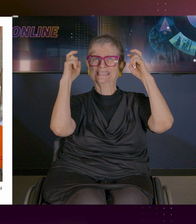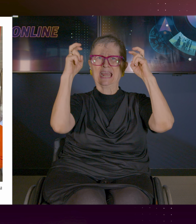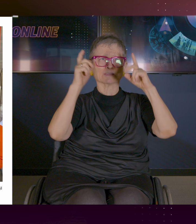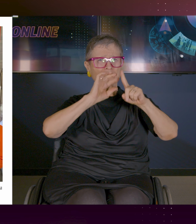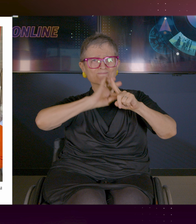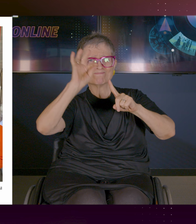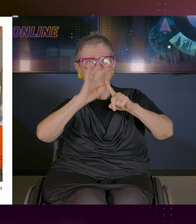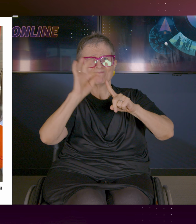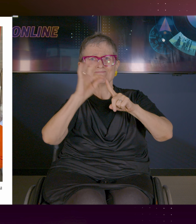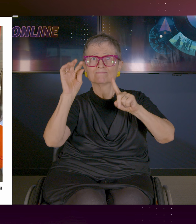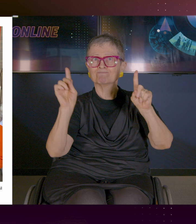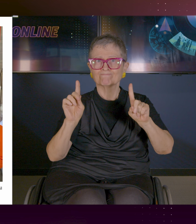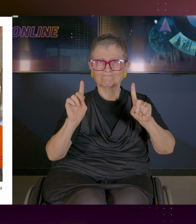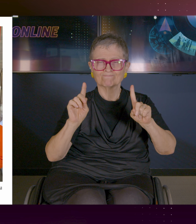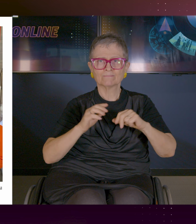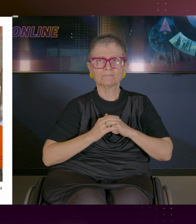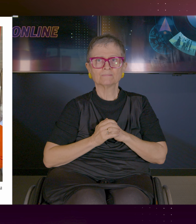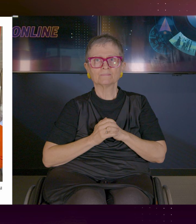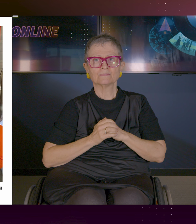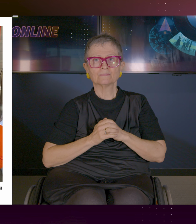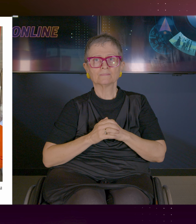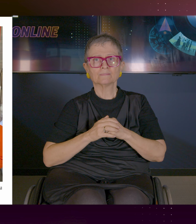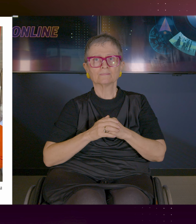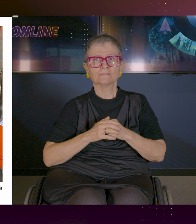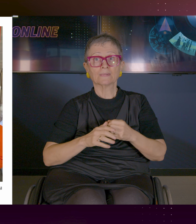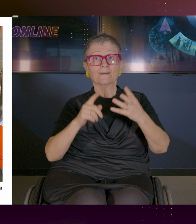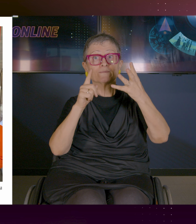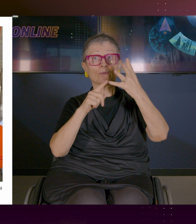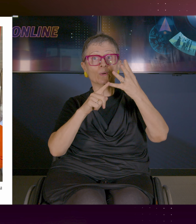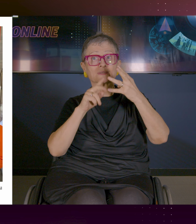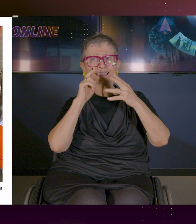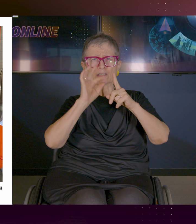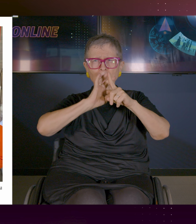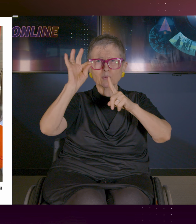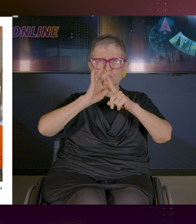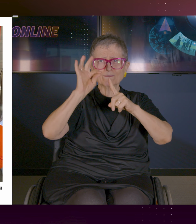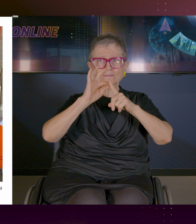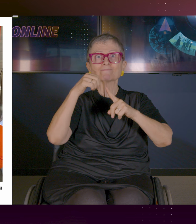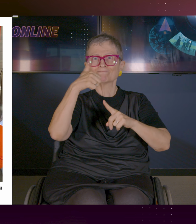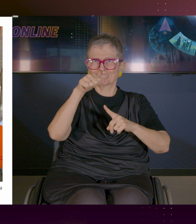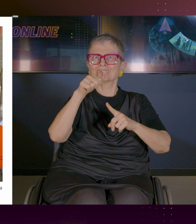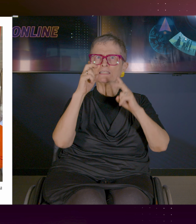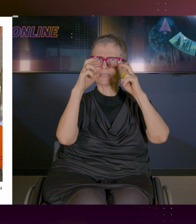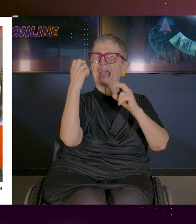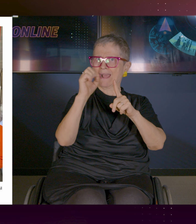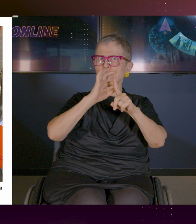I've provided feedback on Insta on station and train improvements and I have seen those start to be rolled out